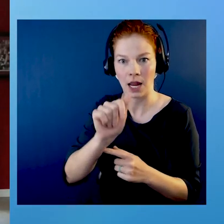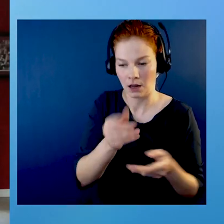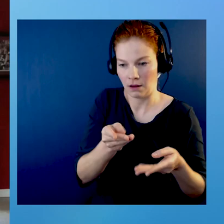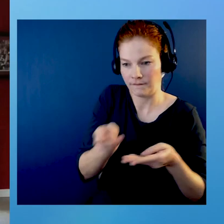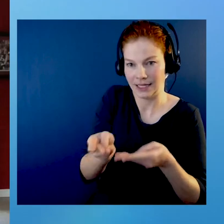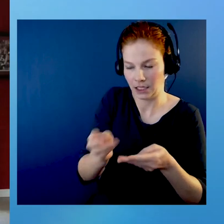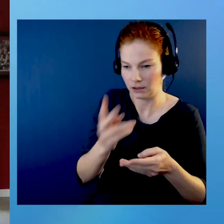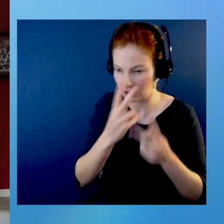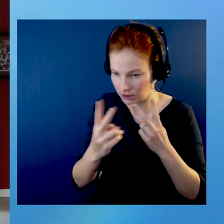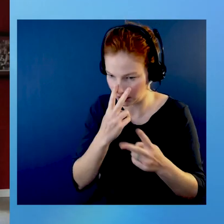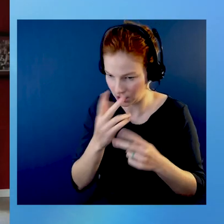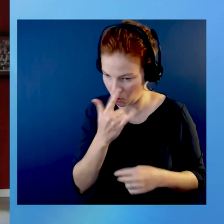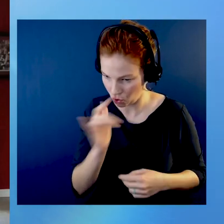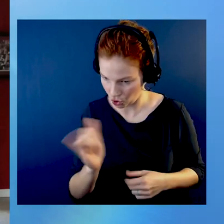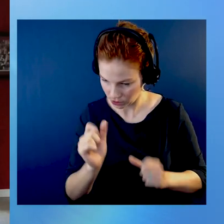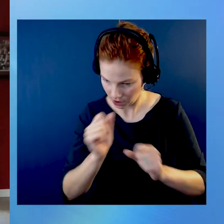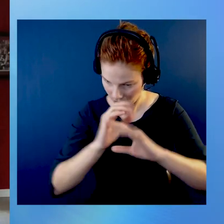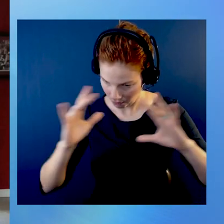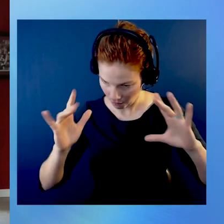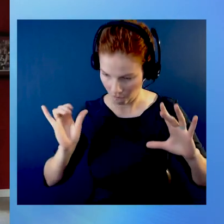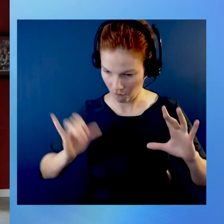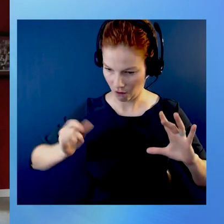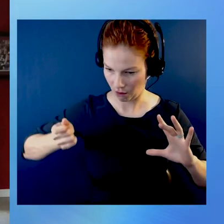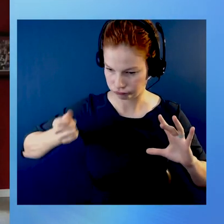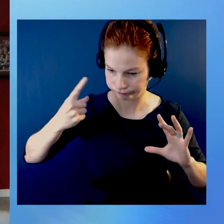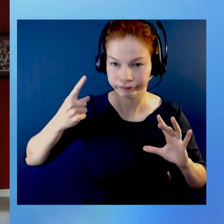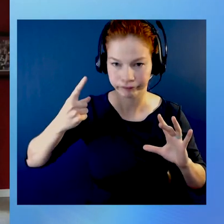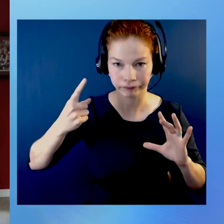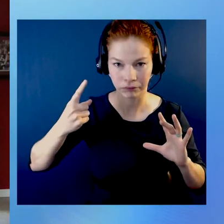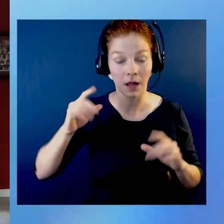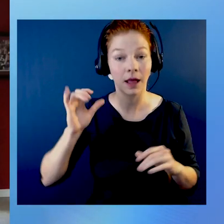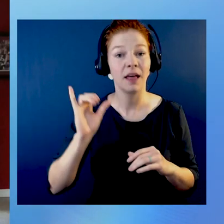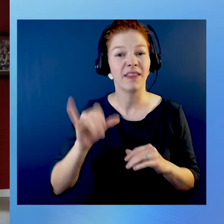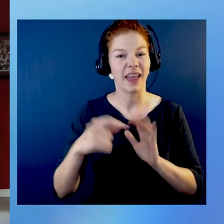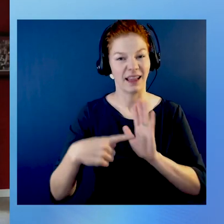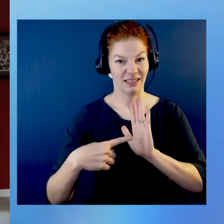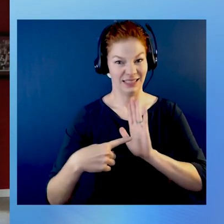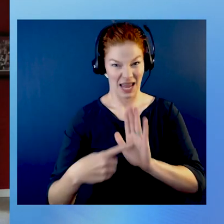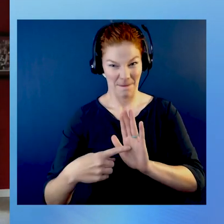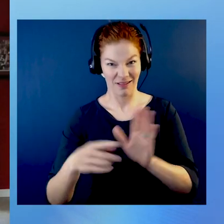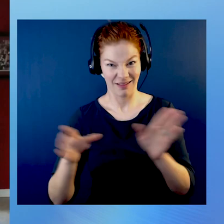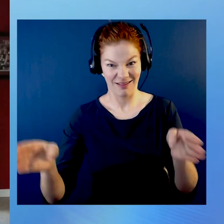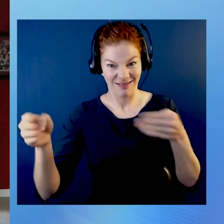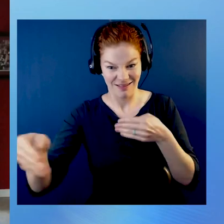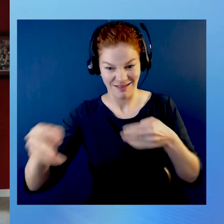see what those results would look like. The sample will show you exactly how to leverage